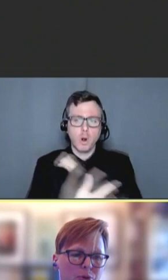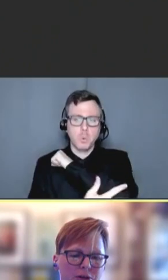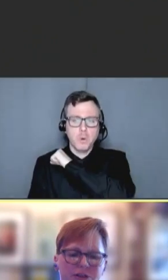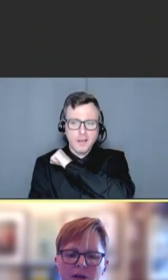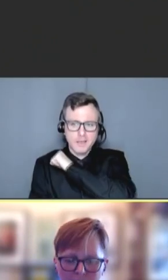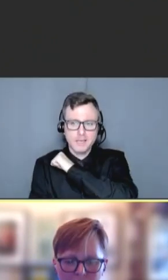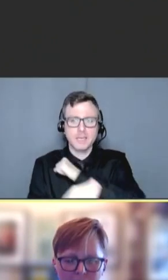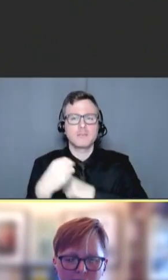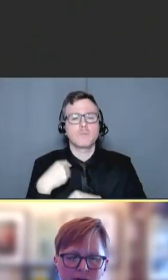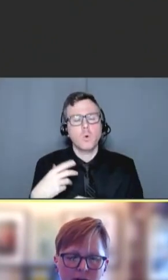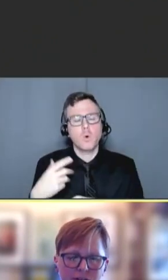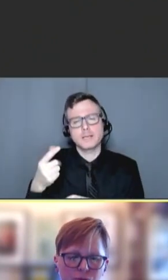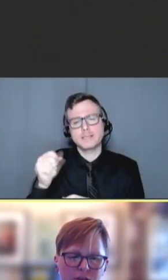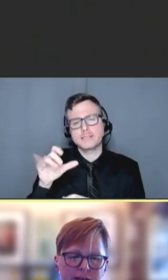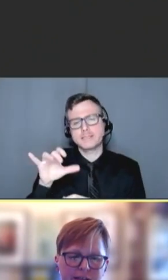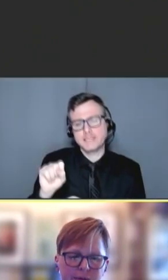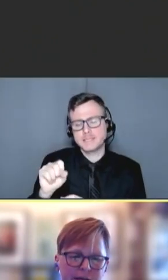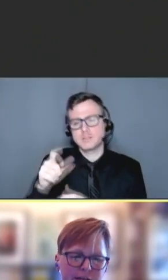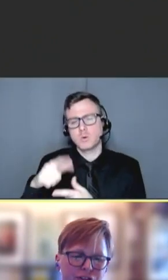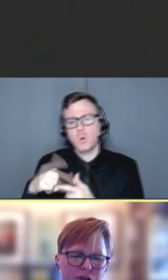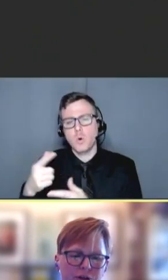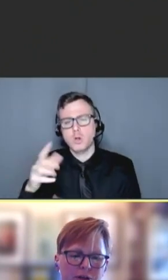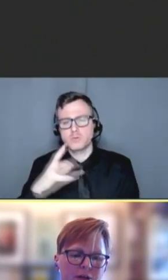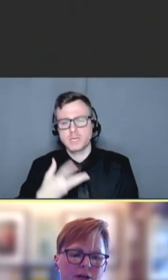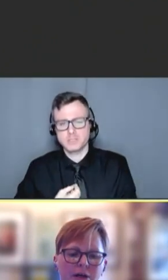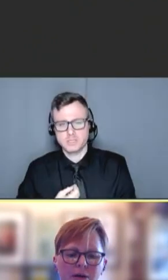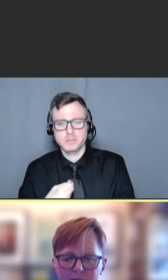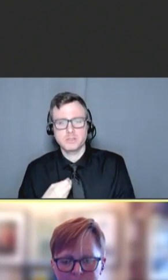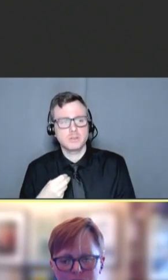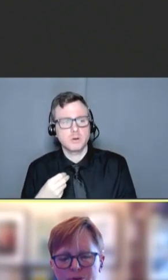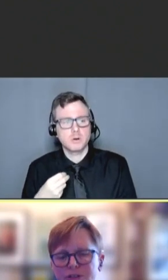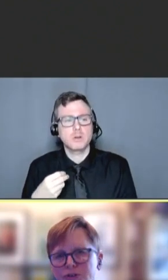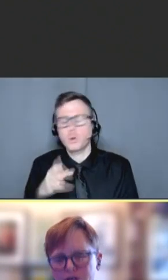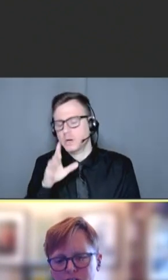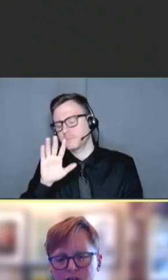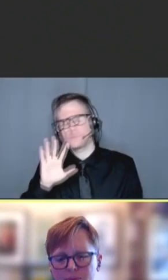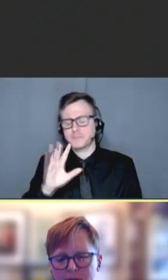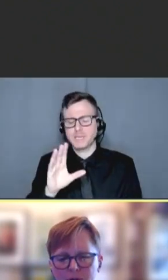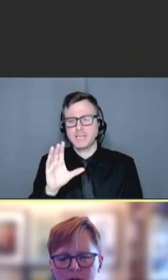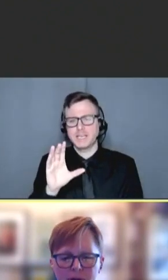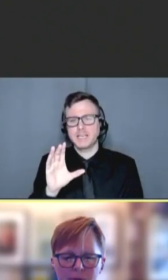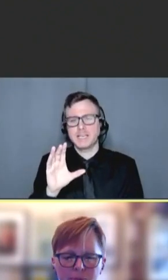straight counterparts and their also more likely to be uninsured. Bisexuals and transgender people,